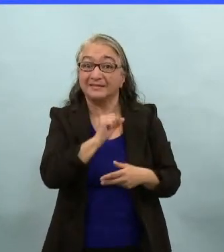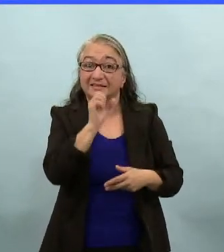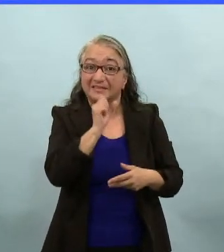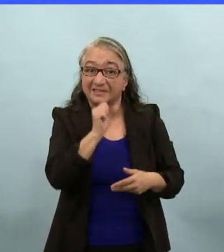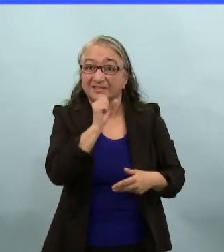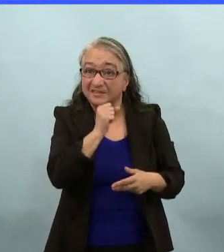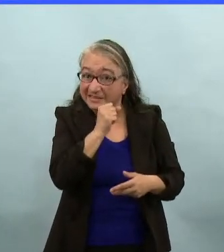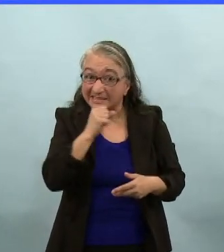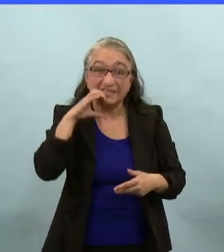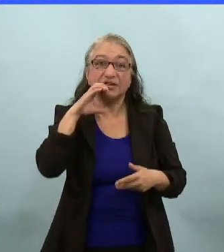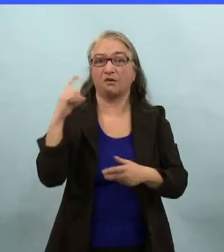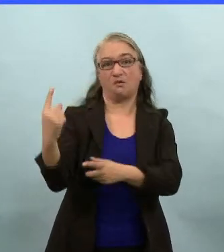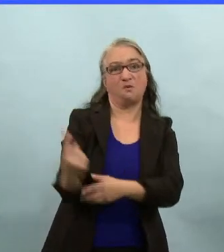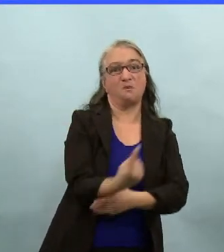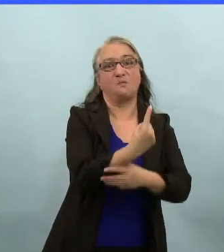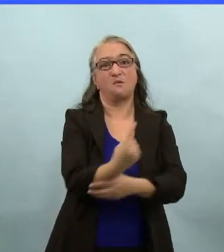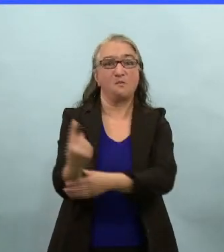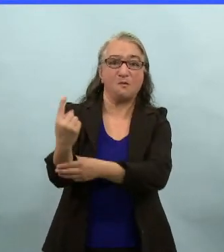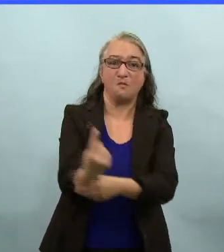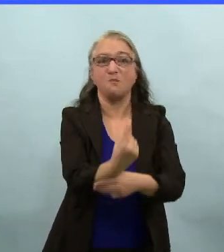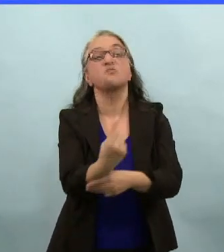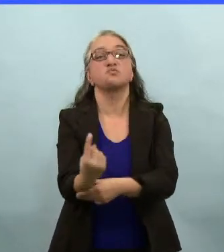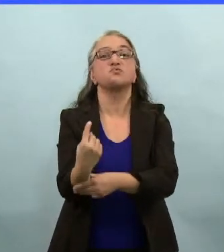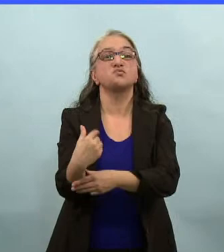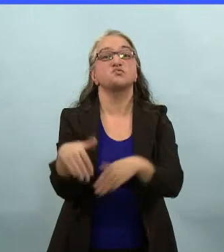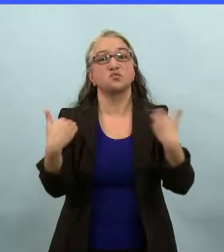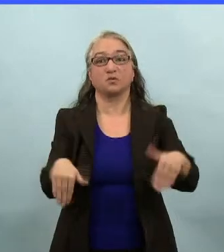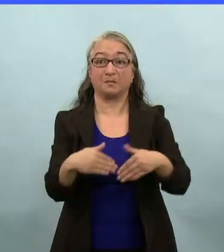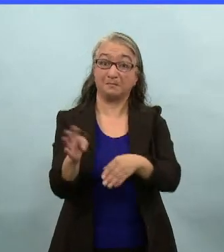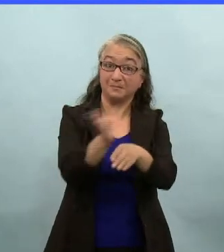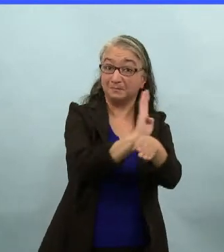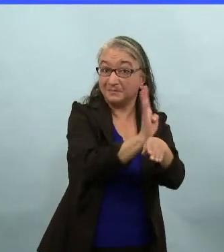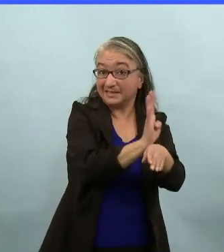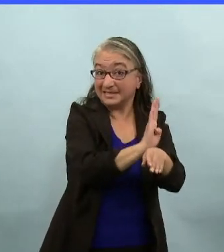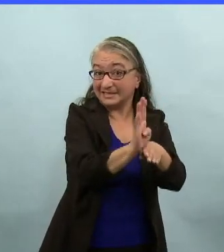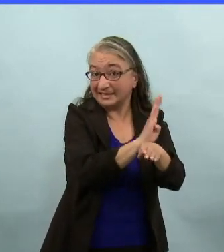um we know that businesses are suffering as well as a result of this and so you know of